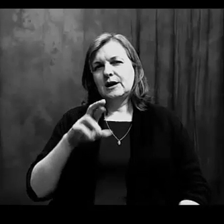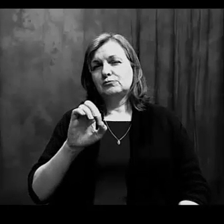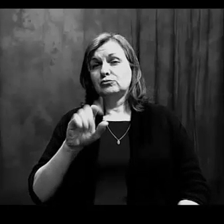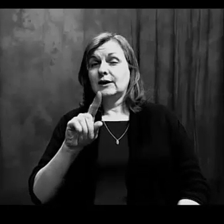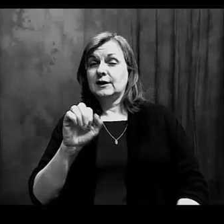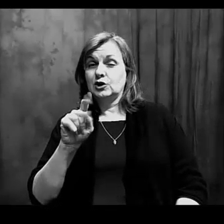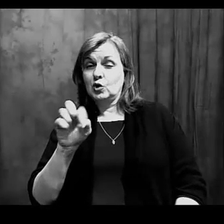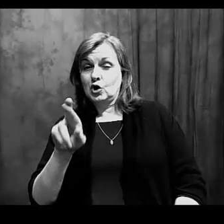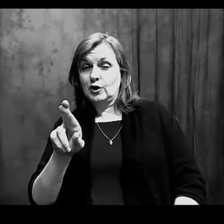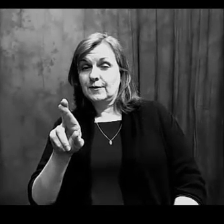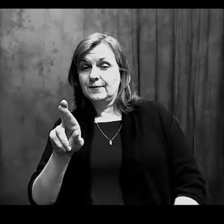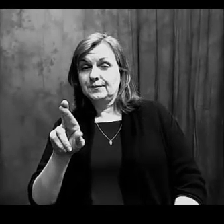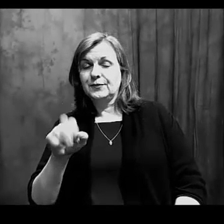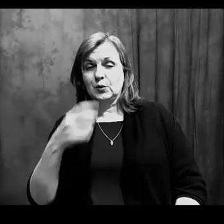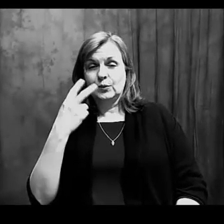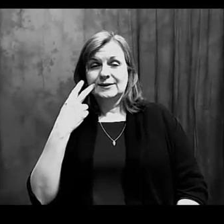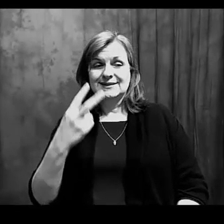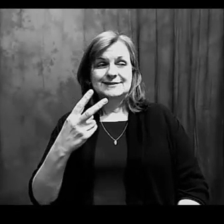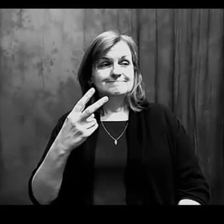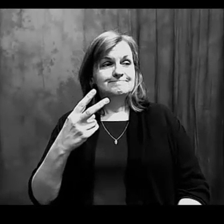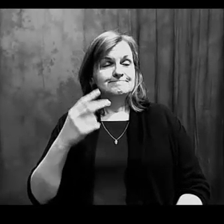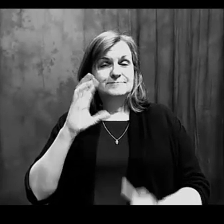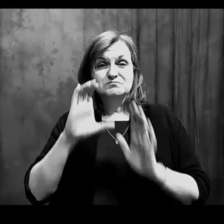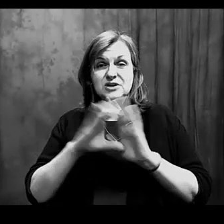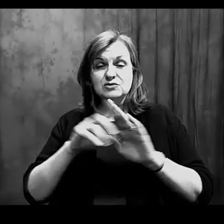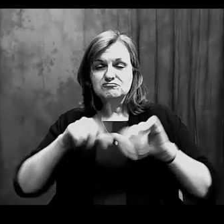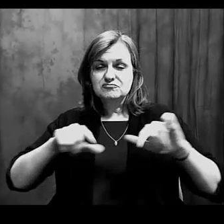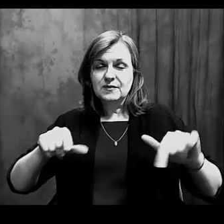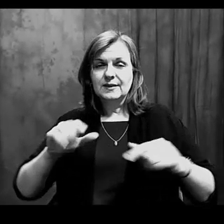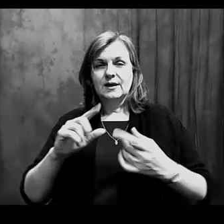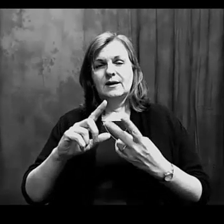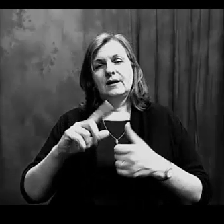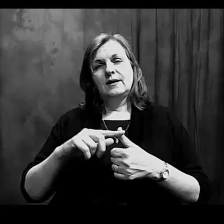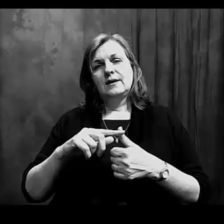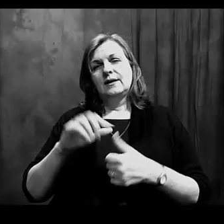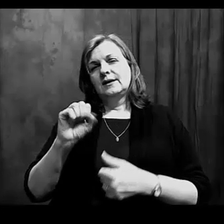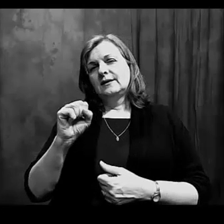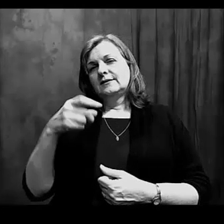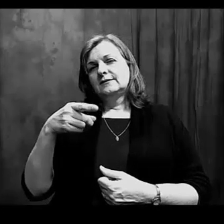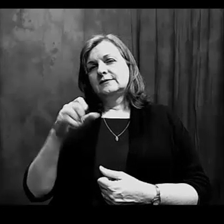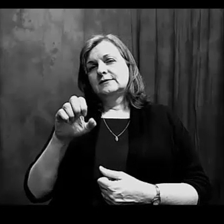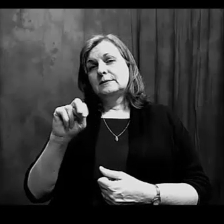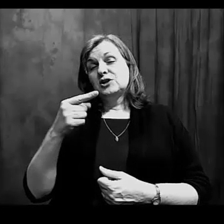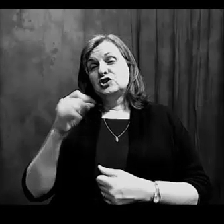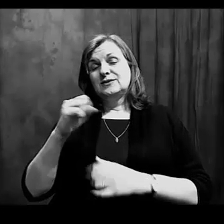you can see the diversity we've got sponges